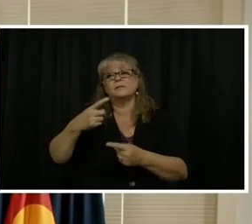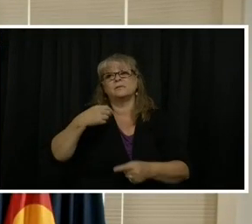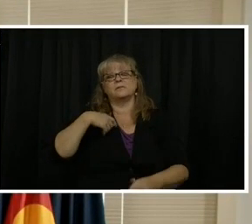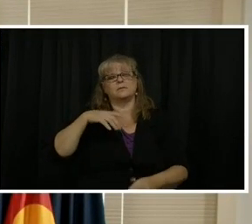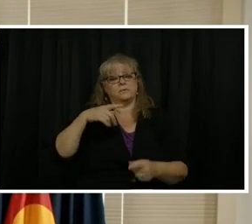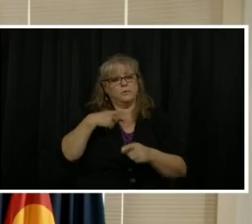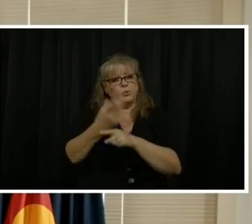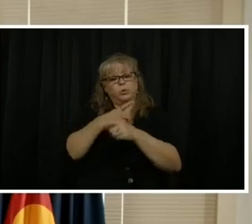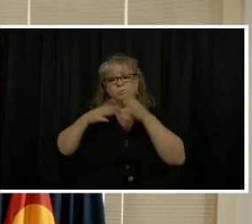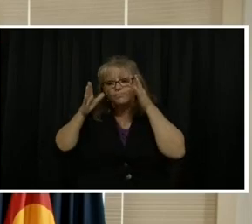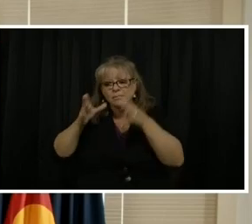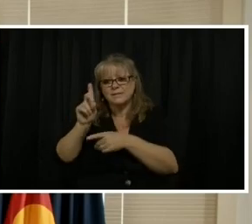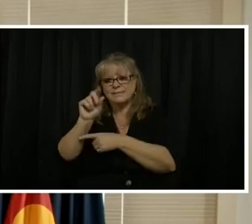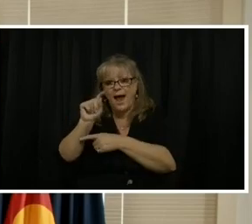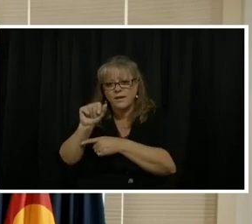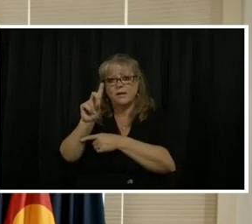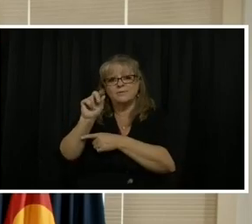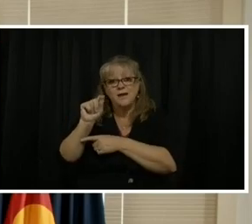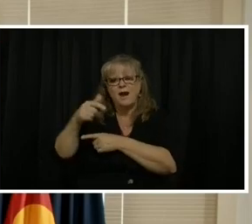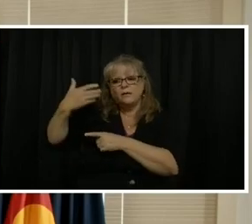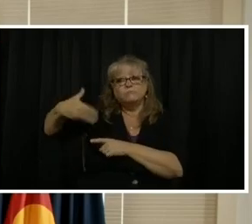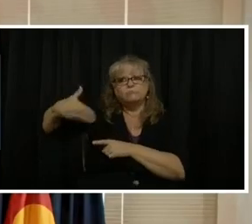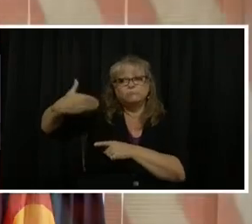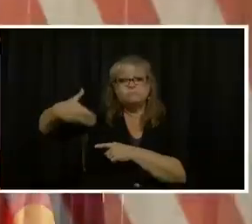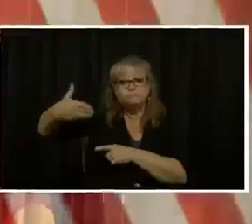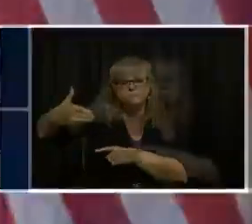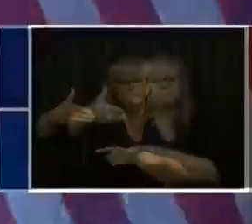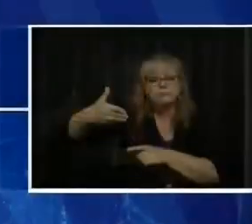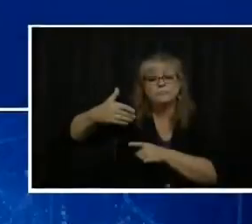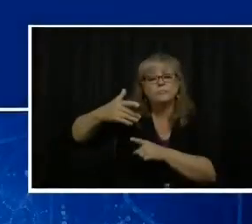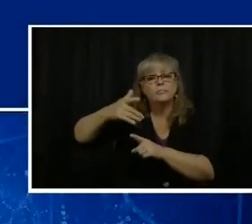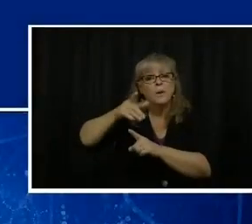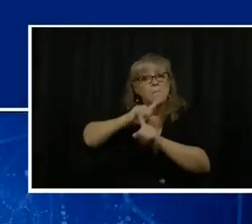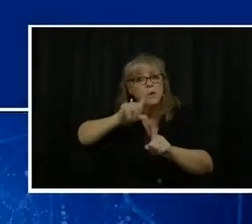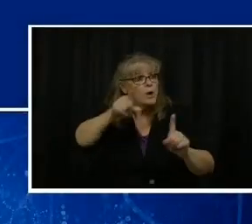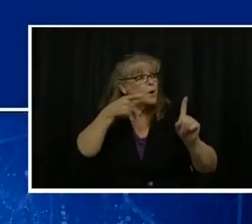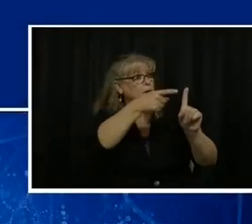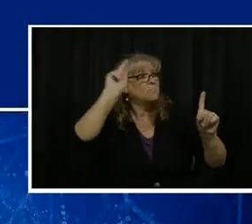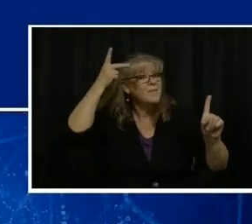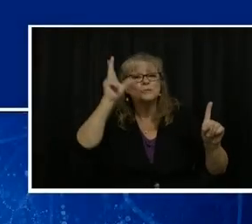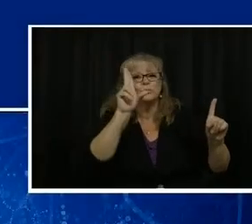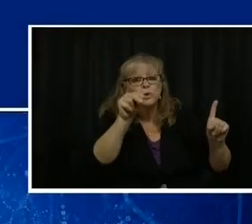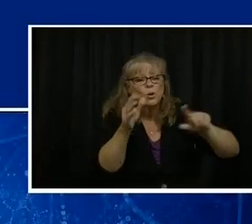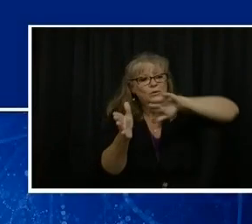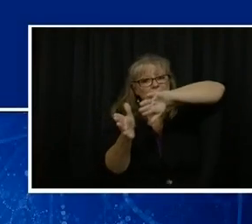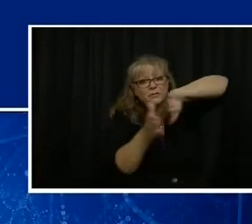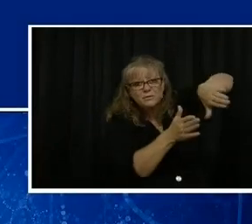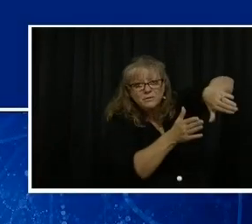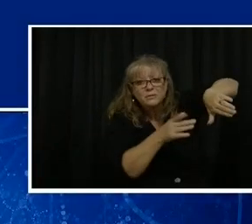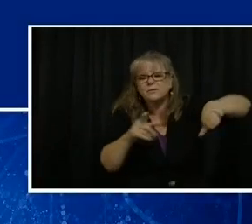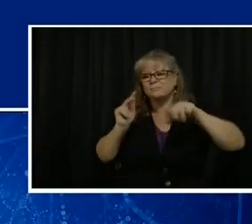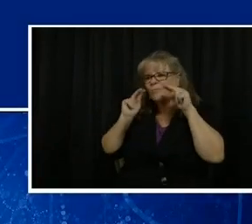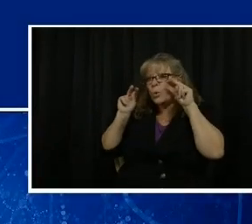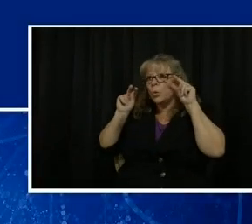RESPONSE, OR COLORADO'S RESPONSE, IS DRIVEN BY DATA.